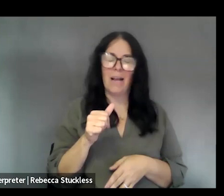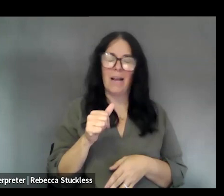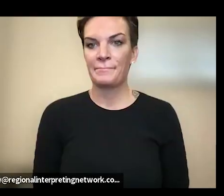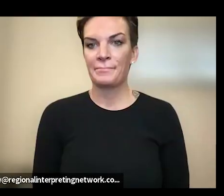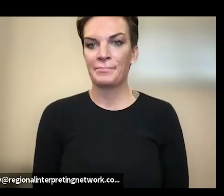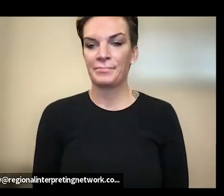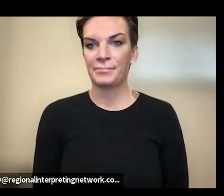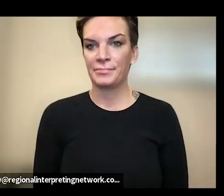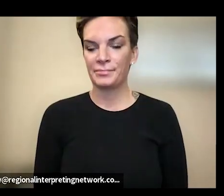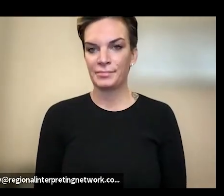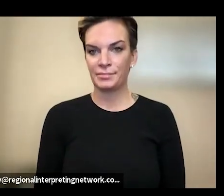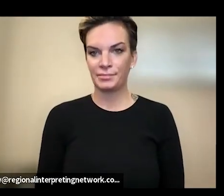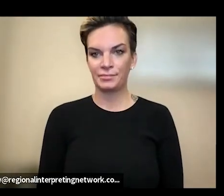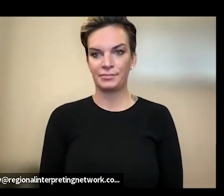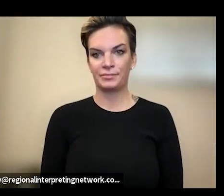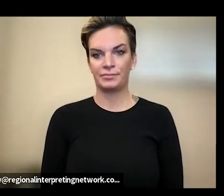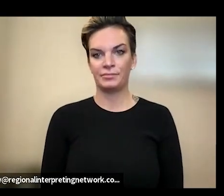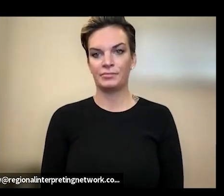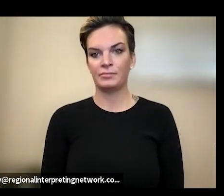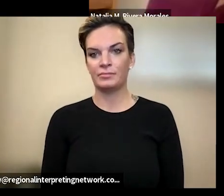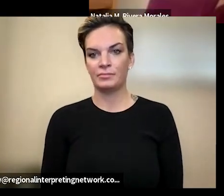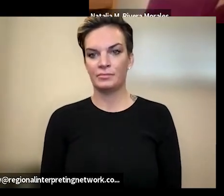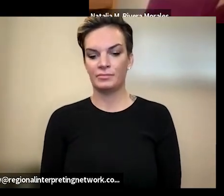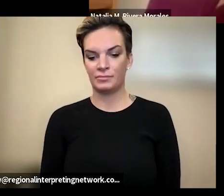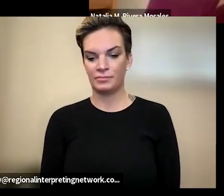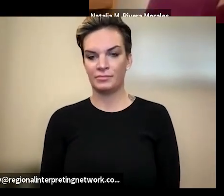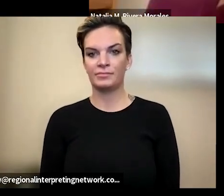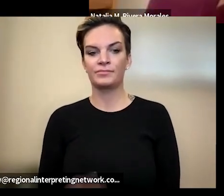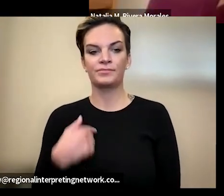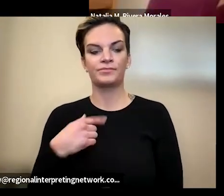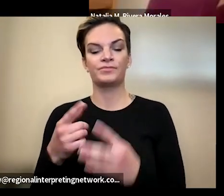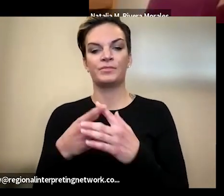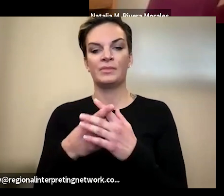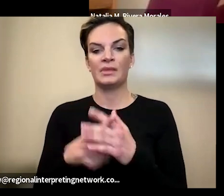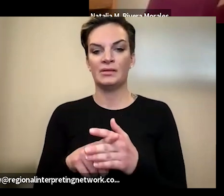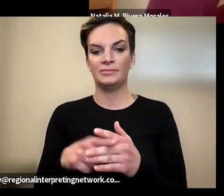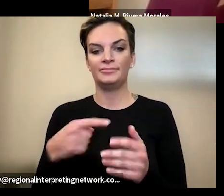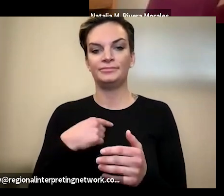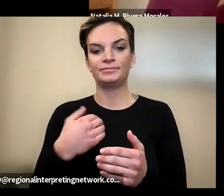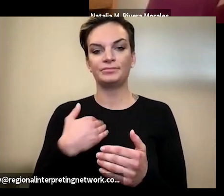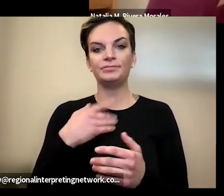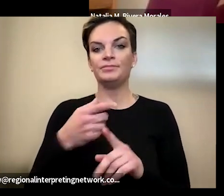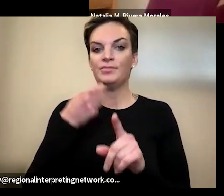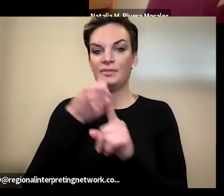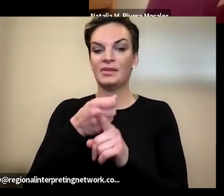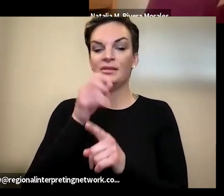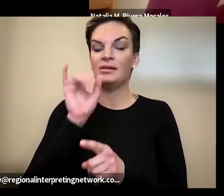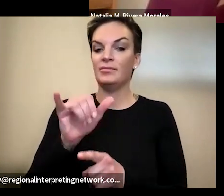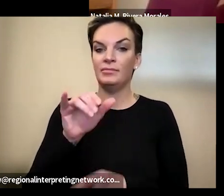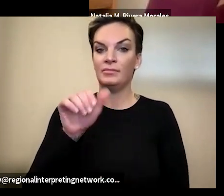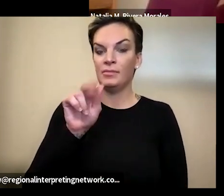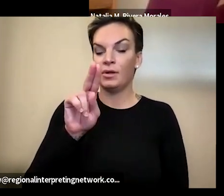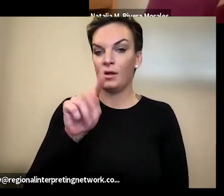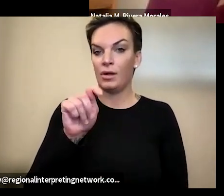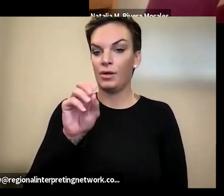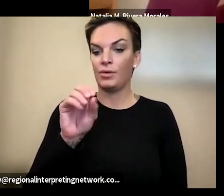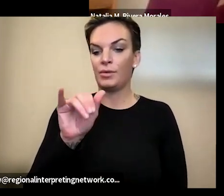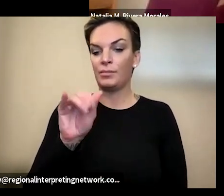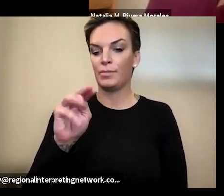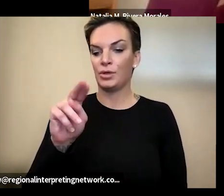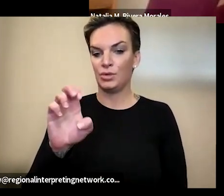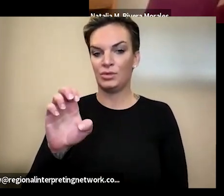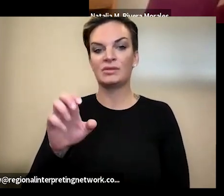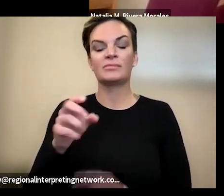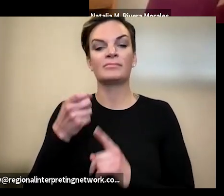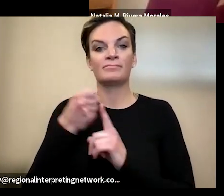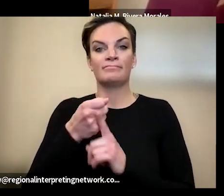I was initially, I should say, I had the onset of an autoimmune disease around 2011,